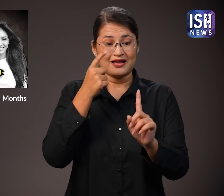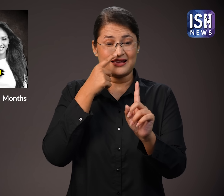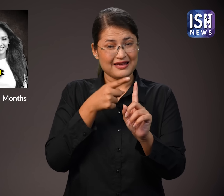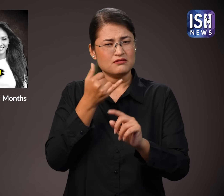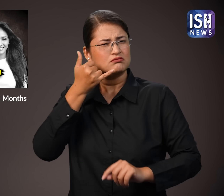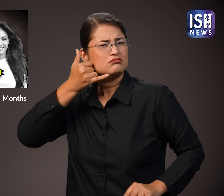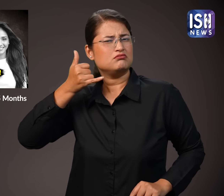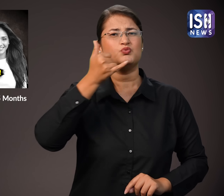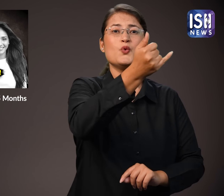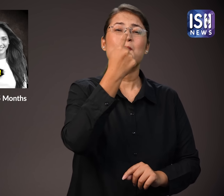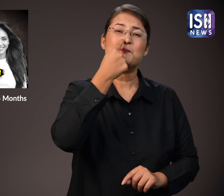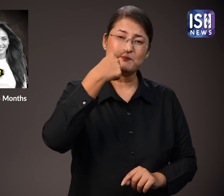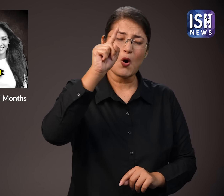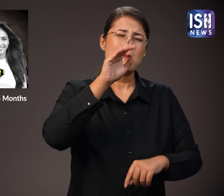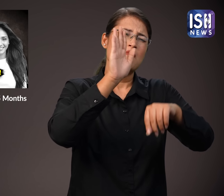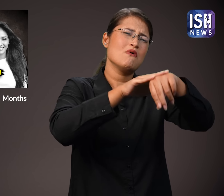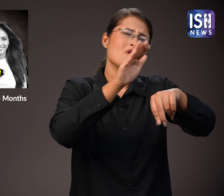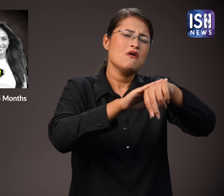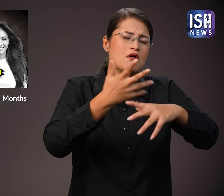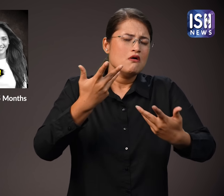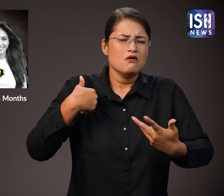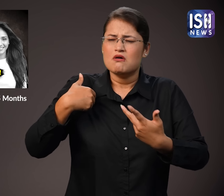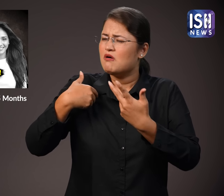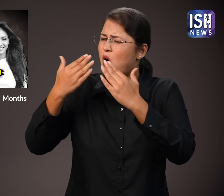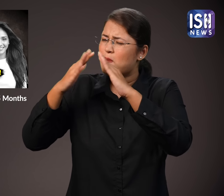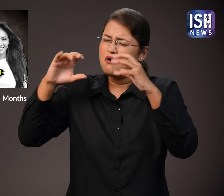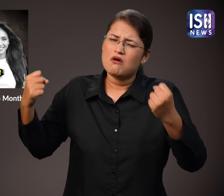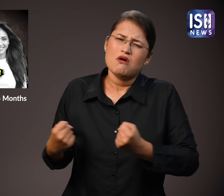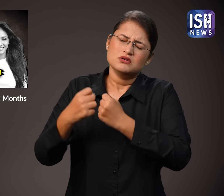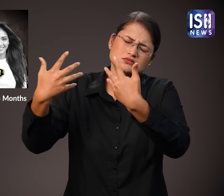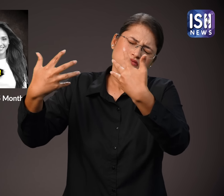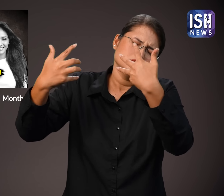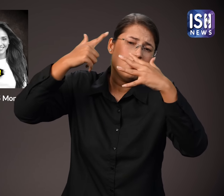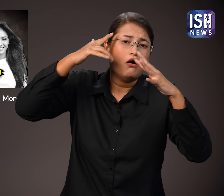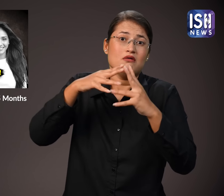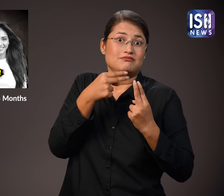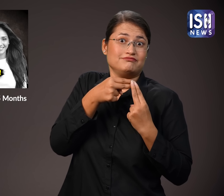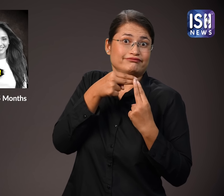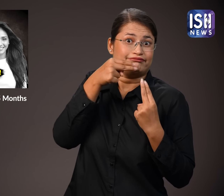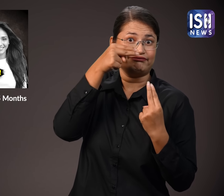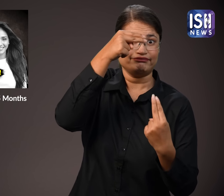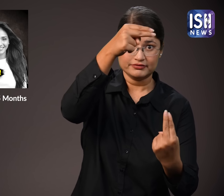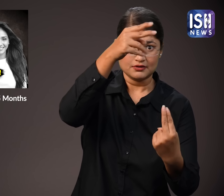she called her mother and spoke about the fights and harassment at home.